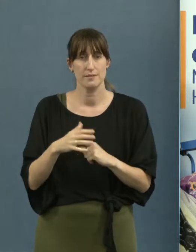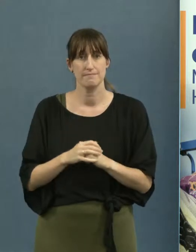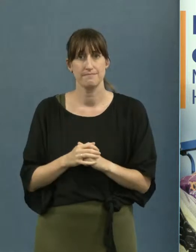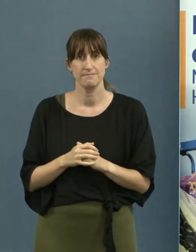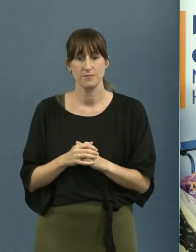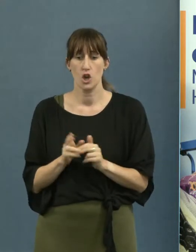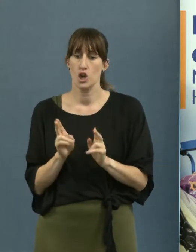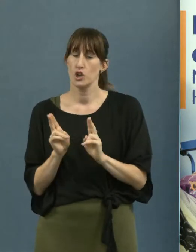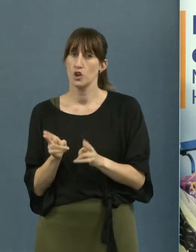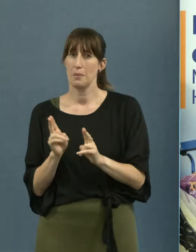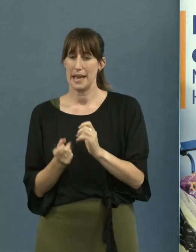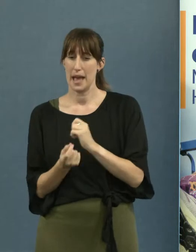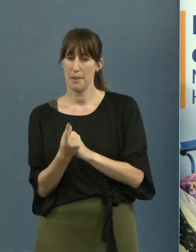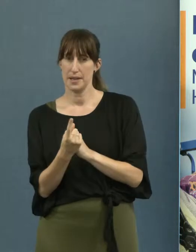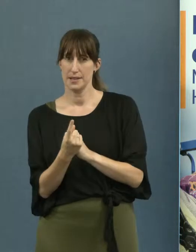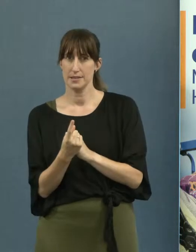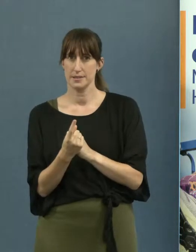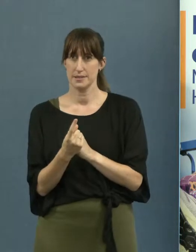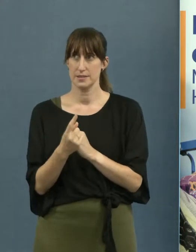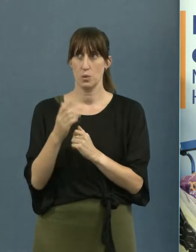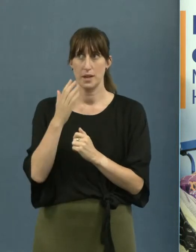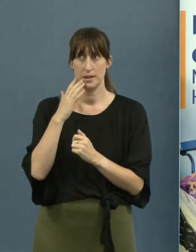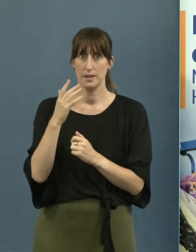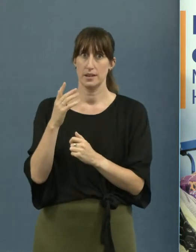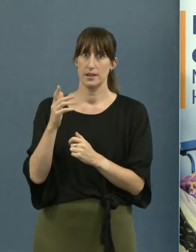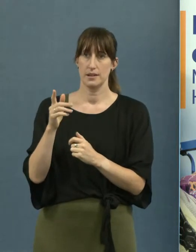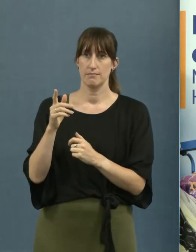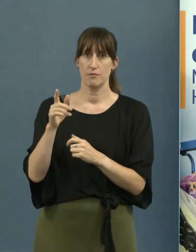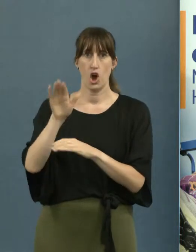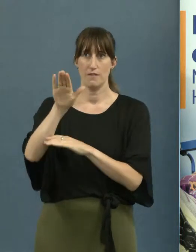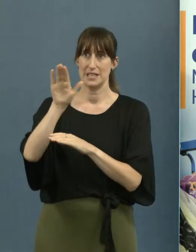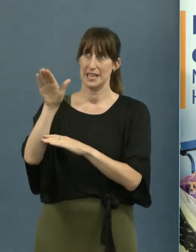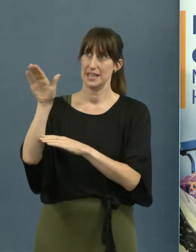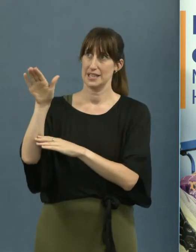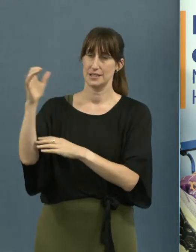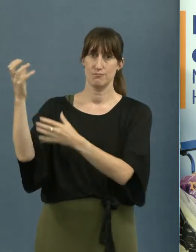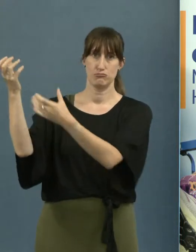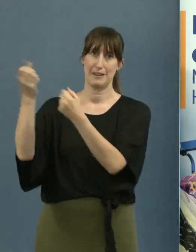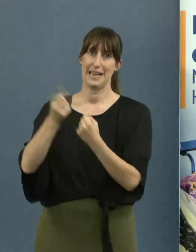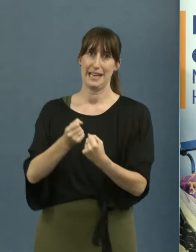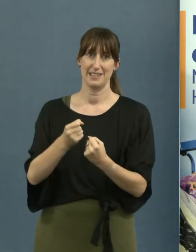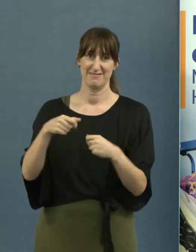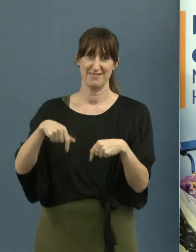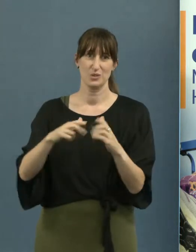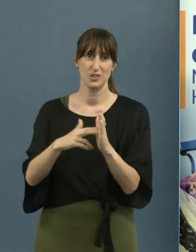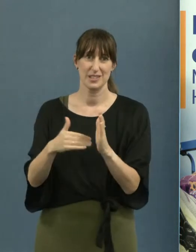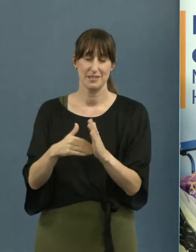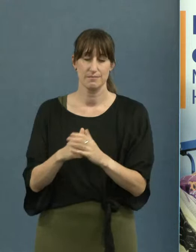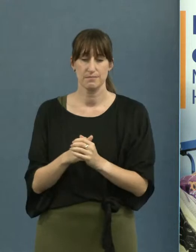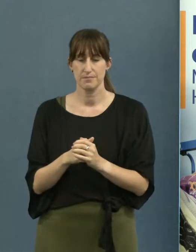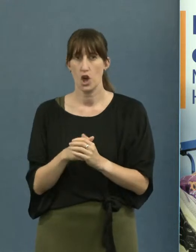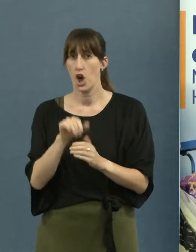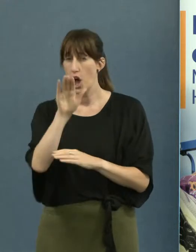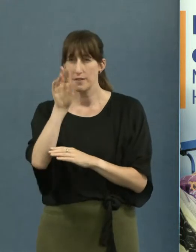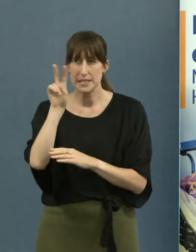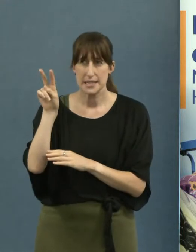traditionally see coming in across our border, and we've been closely monitoring what's